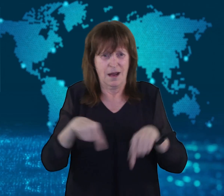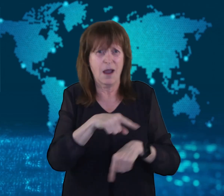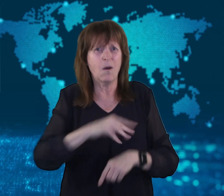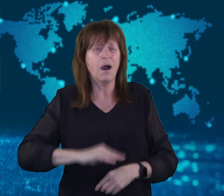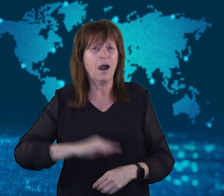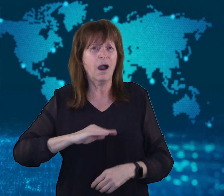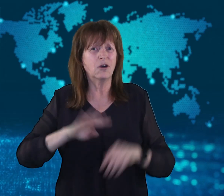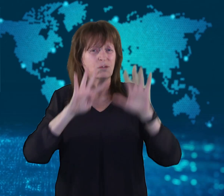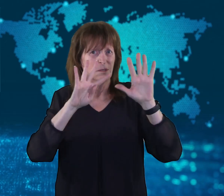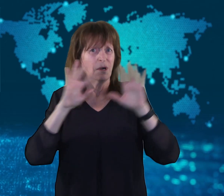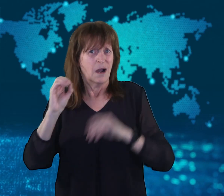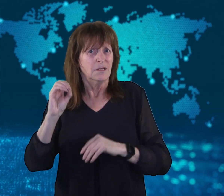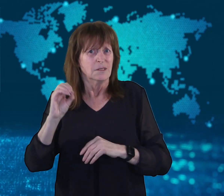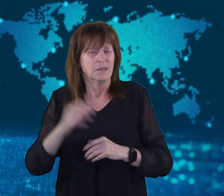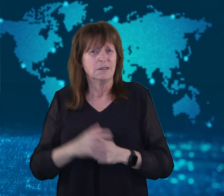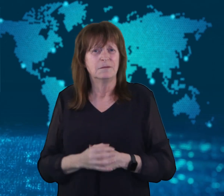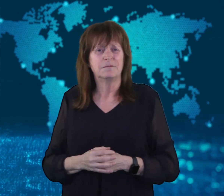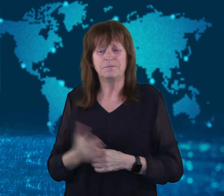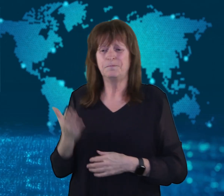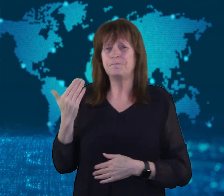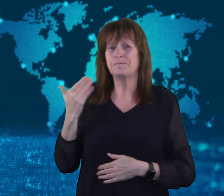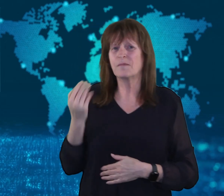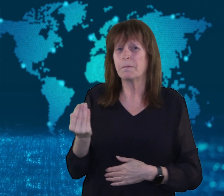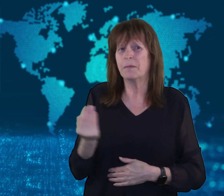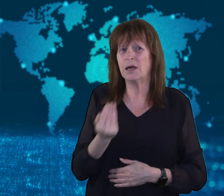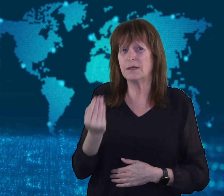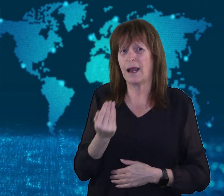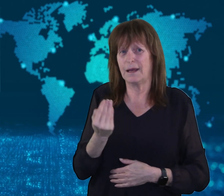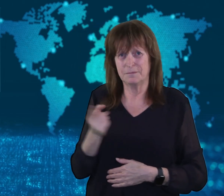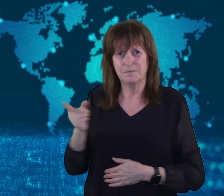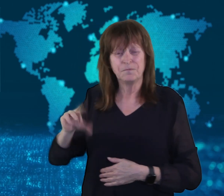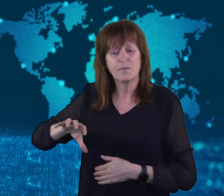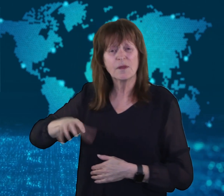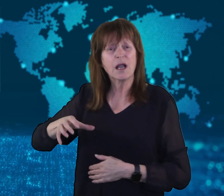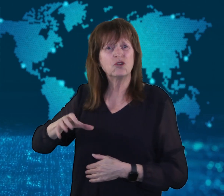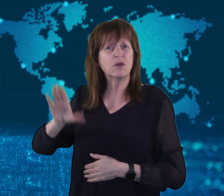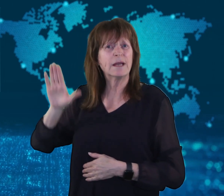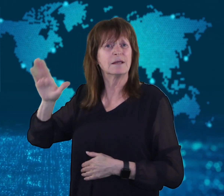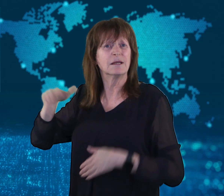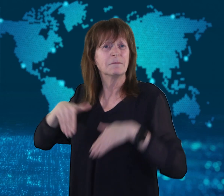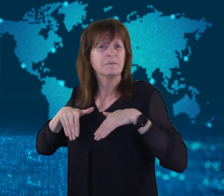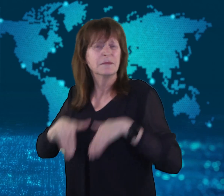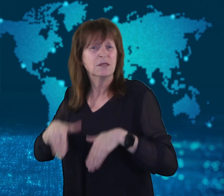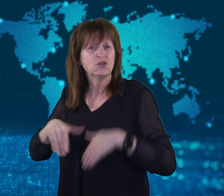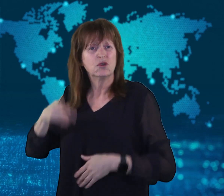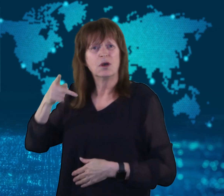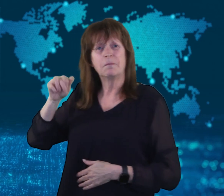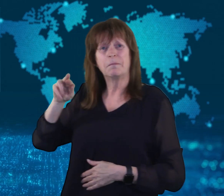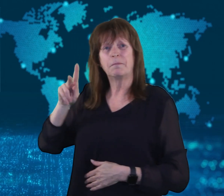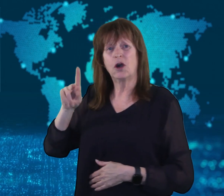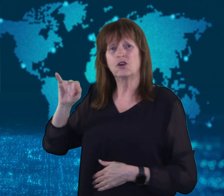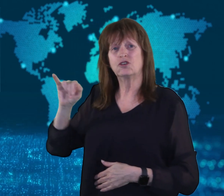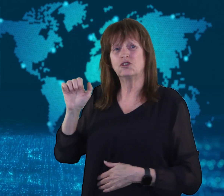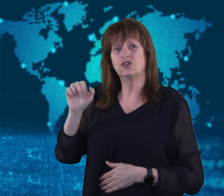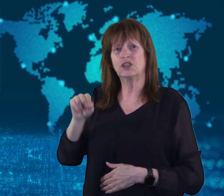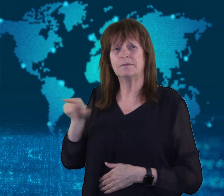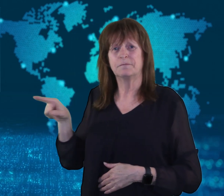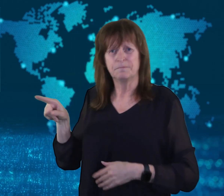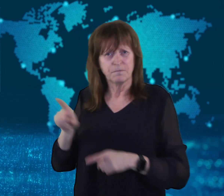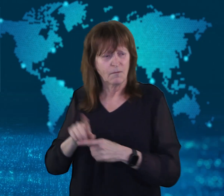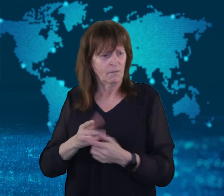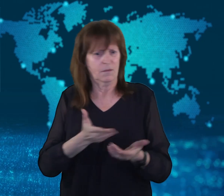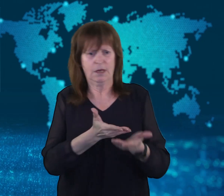Those who will receive the funds are now in their 90's.